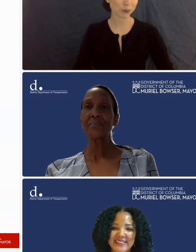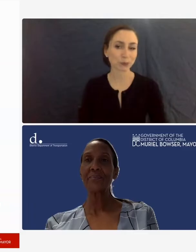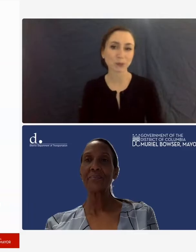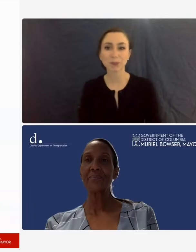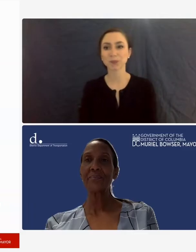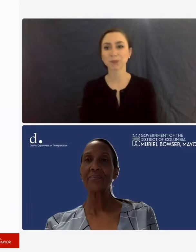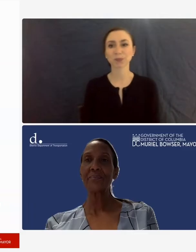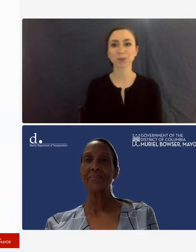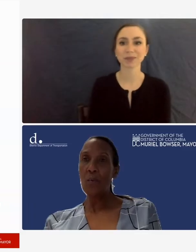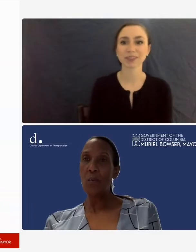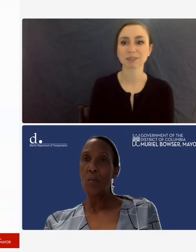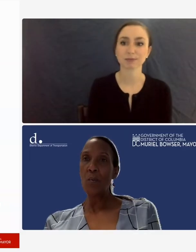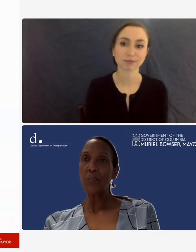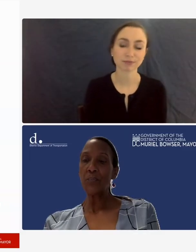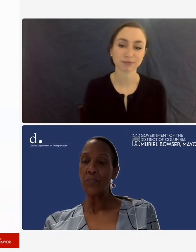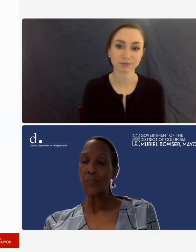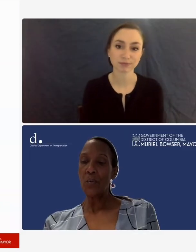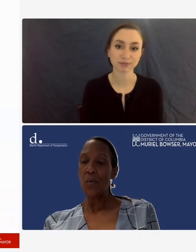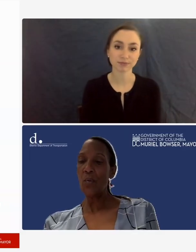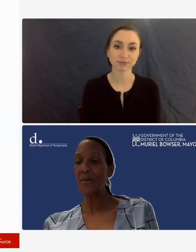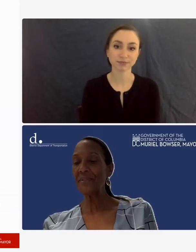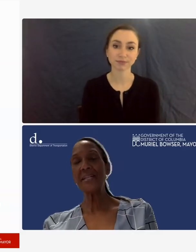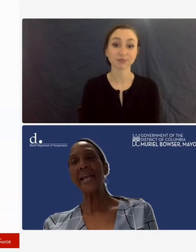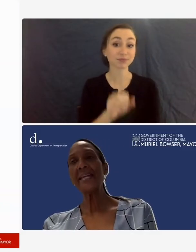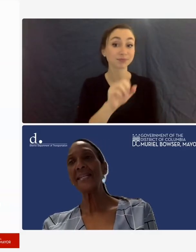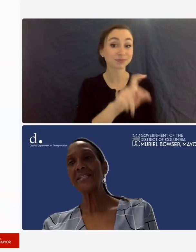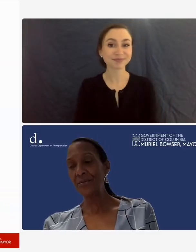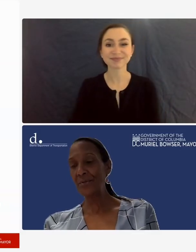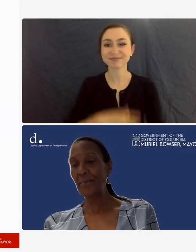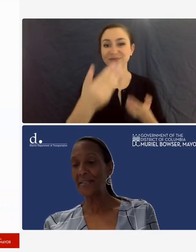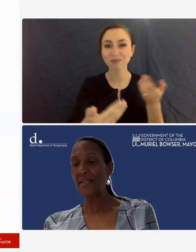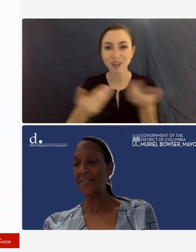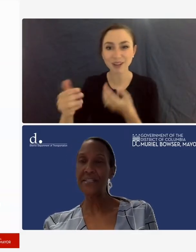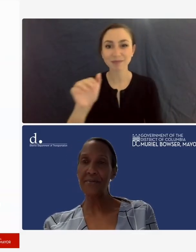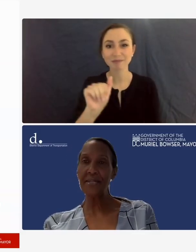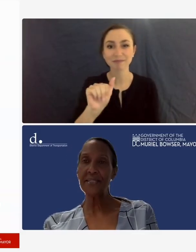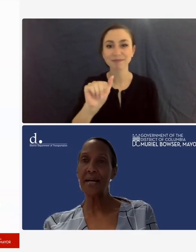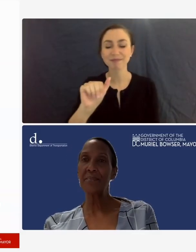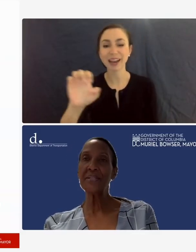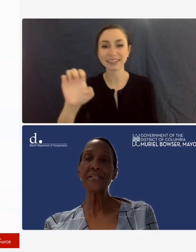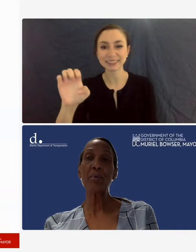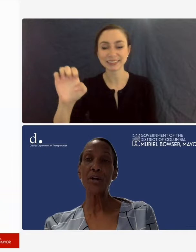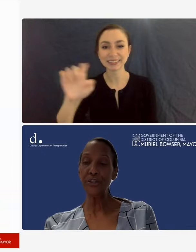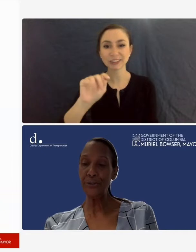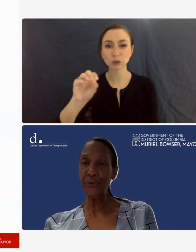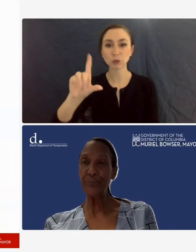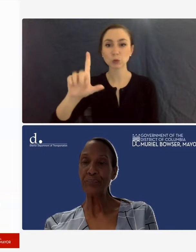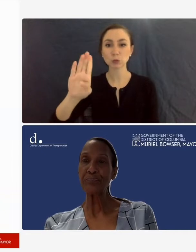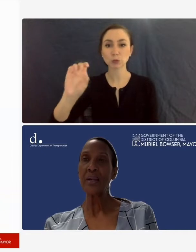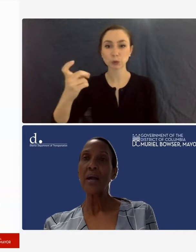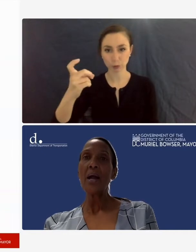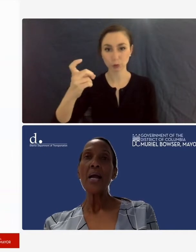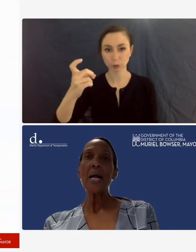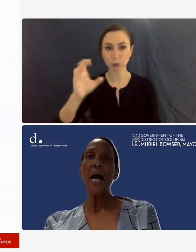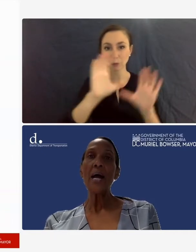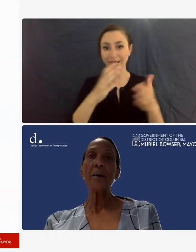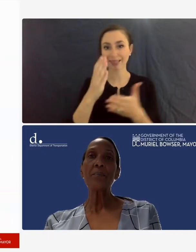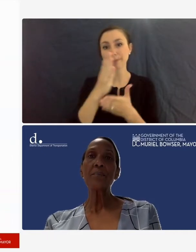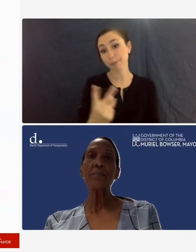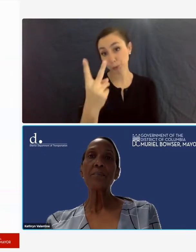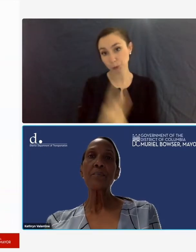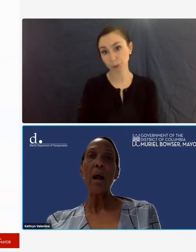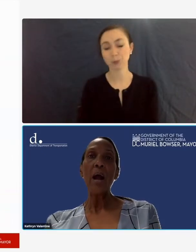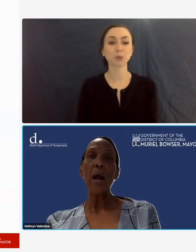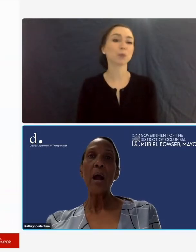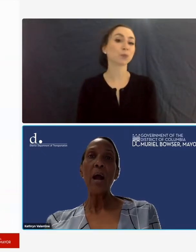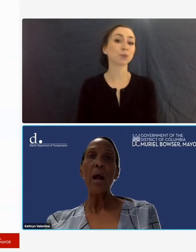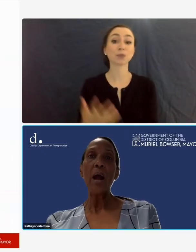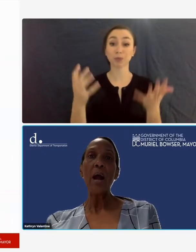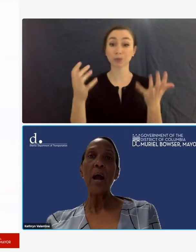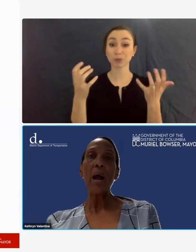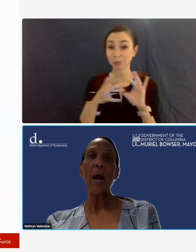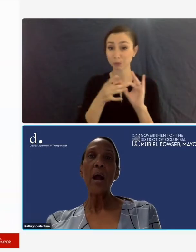okay welcome to the a e tool box series um this is part two um i want to mention that the last part